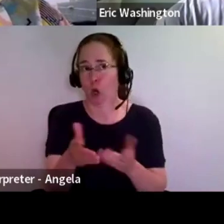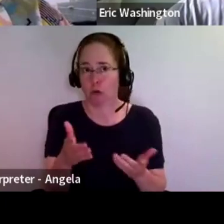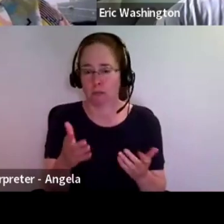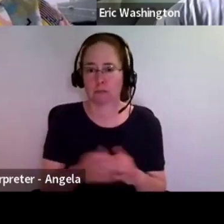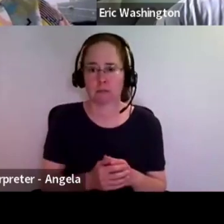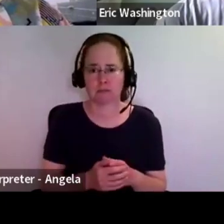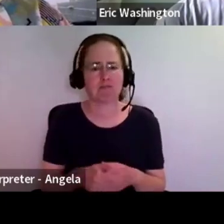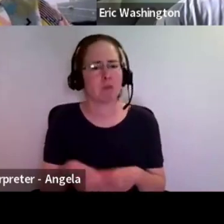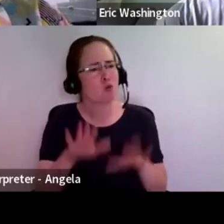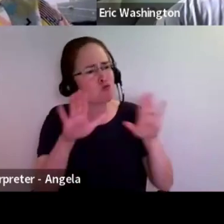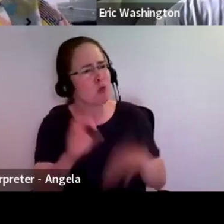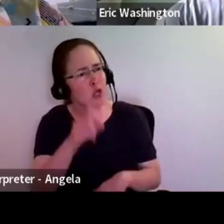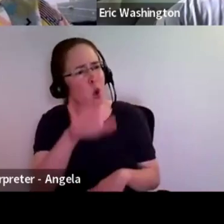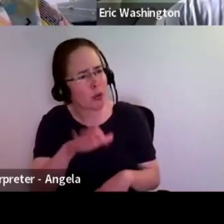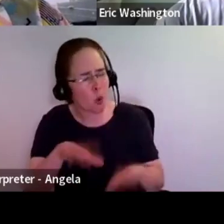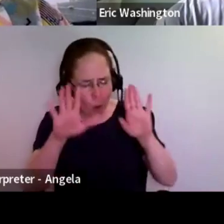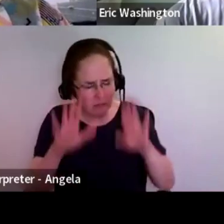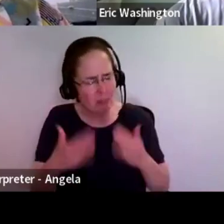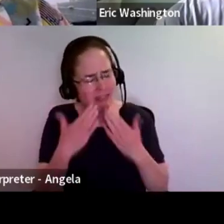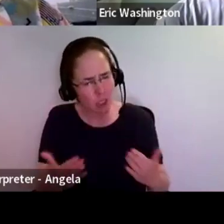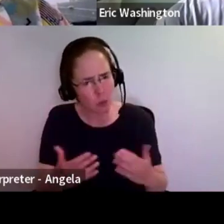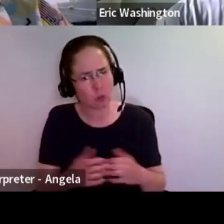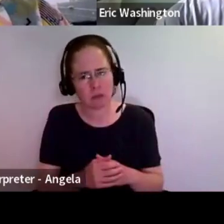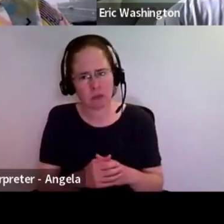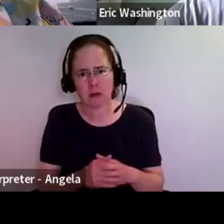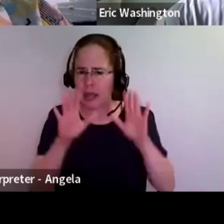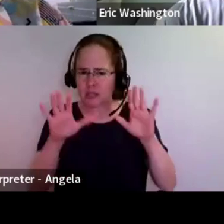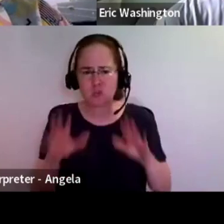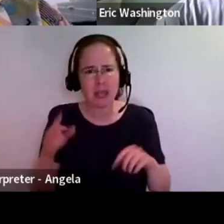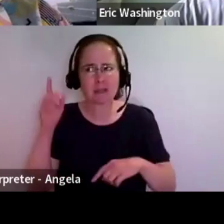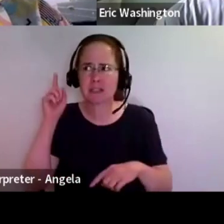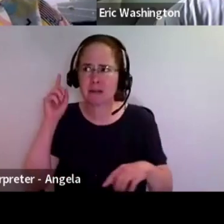Laura Bernas: great. Cody, that's wonderful. Thank you. Yeah. It's so great to hear these different perspectives and